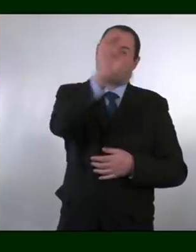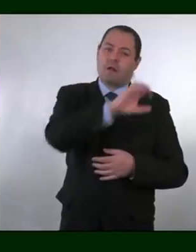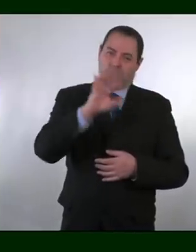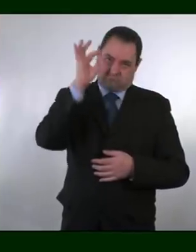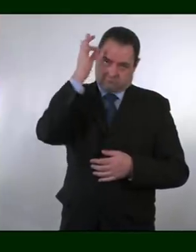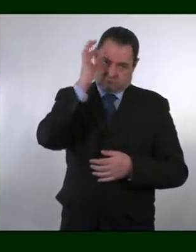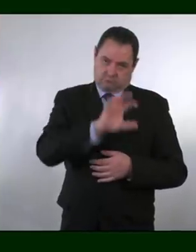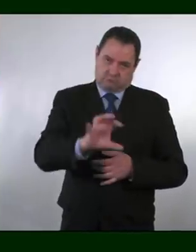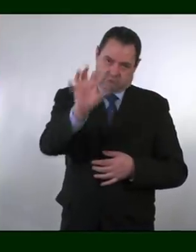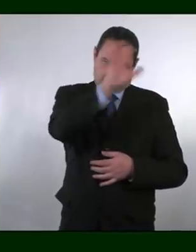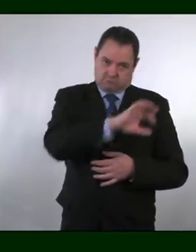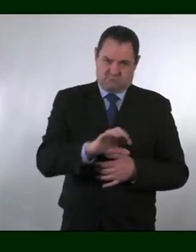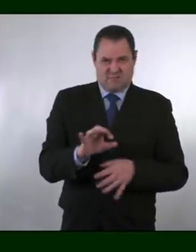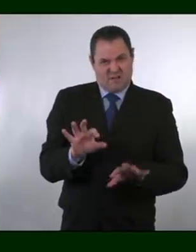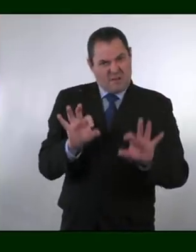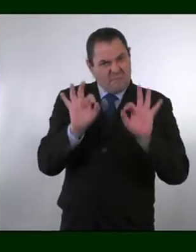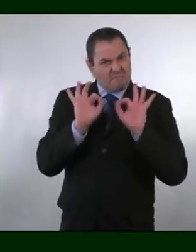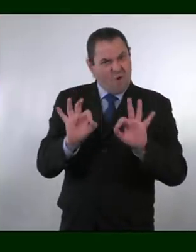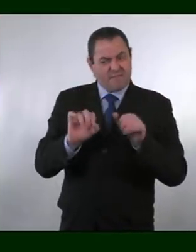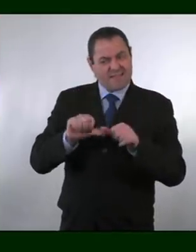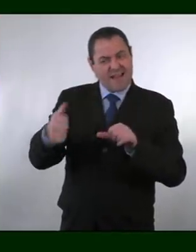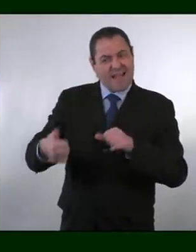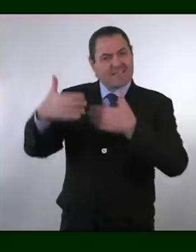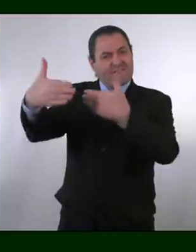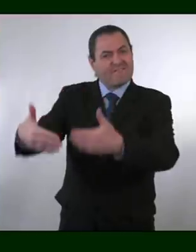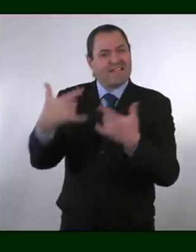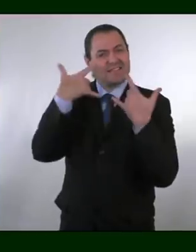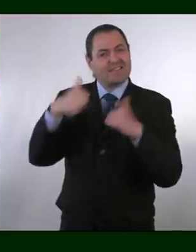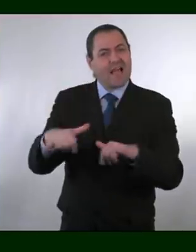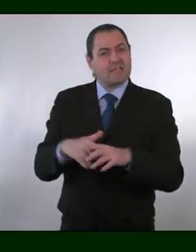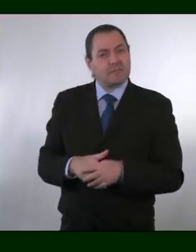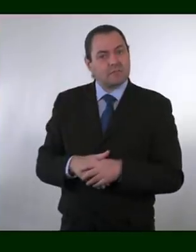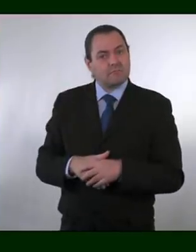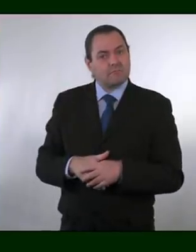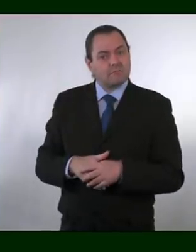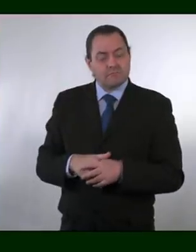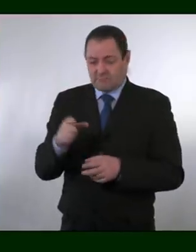would prove ideal for the next phase of the Government’s ongoing programme of work on